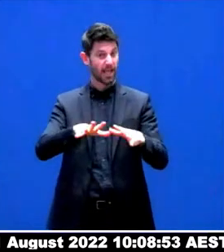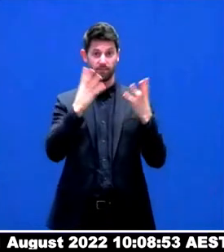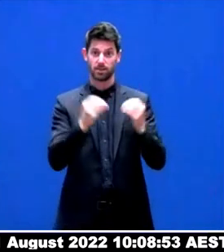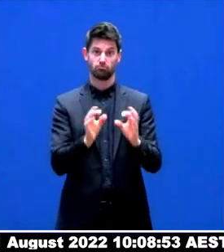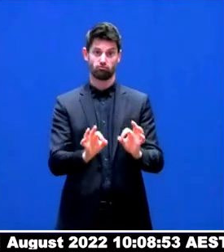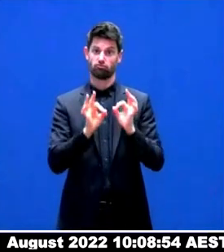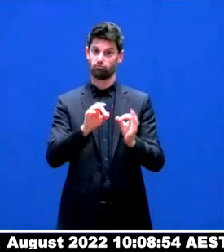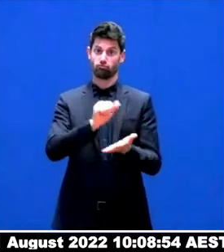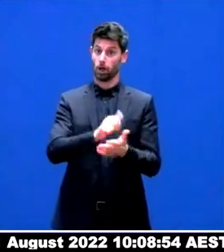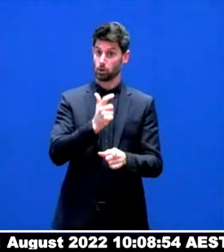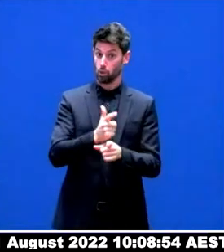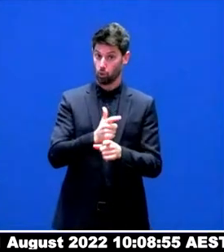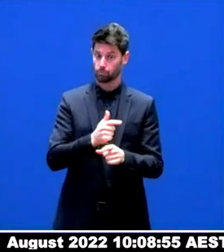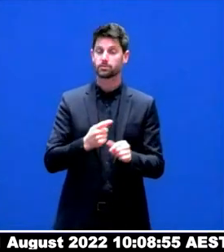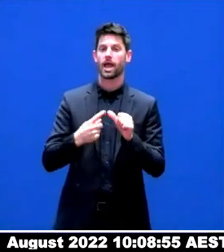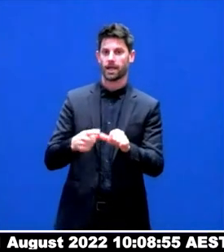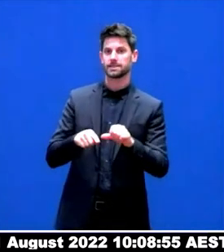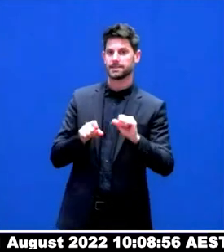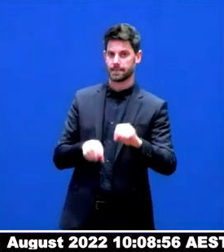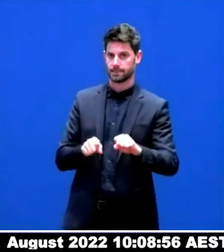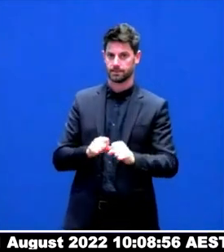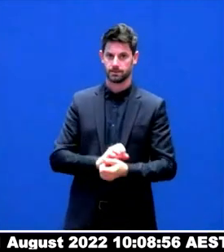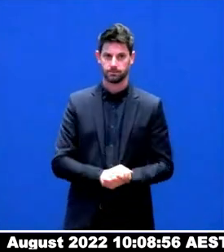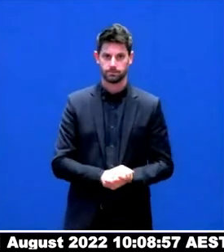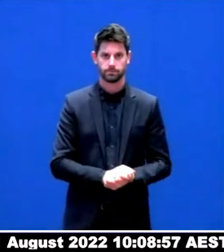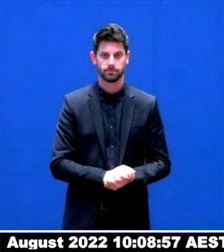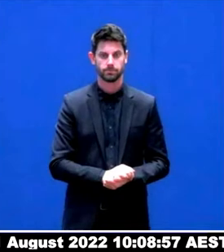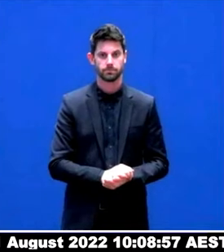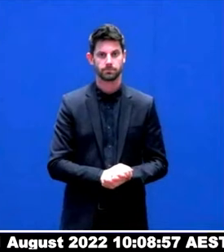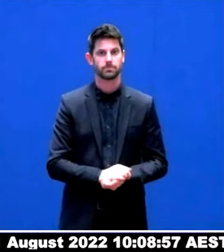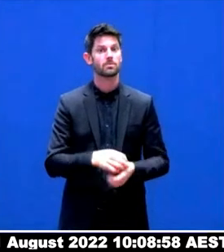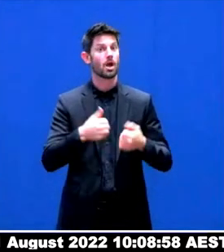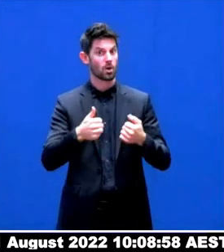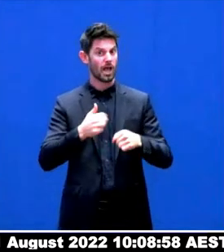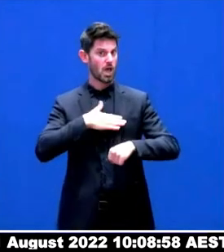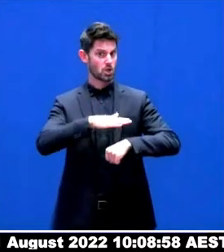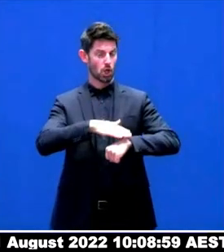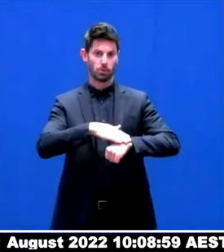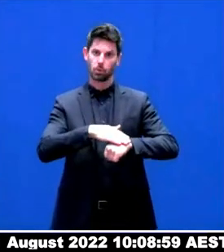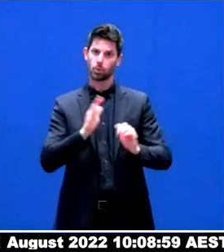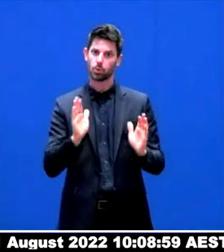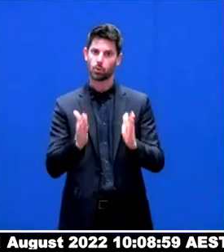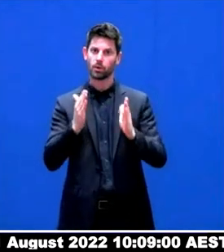Yes. MATTHEW FLAVEL: Yes. So, in the time that we've got, we may not be able to cover absolutely every